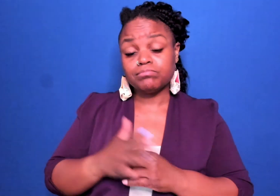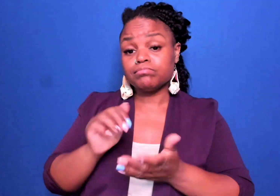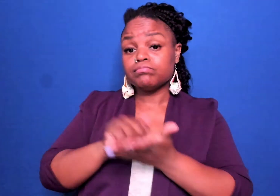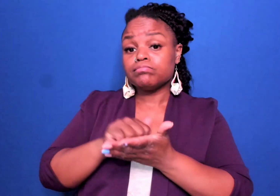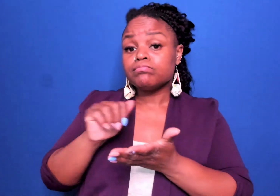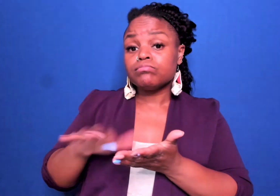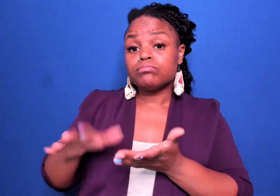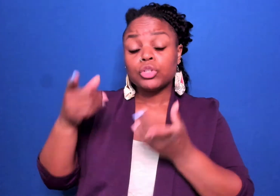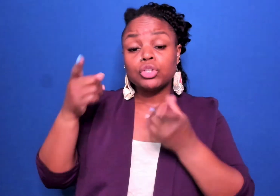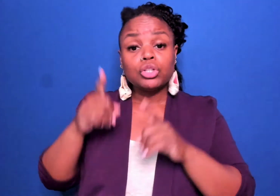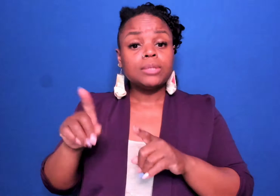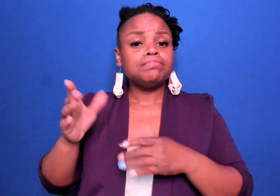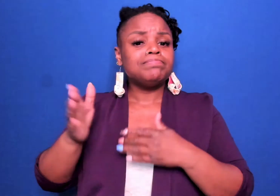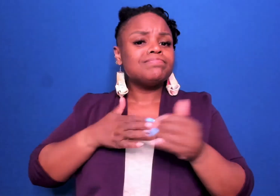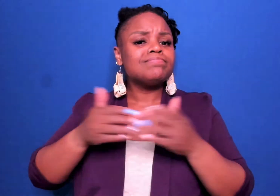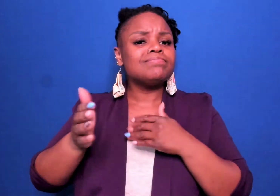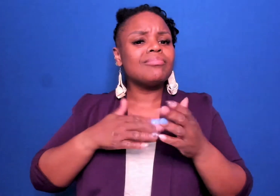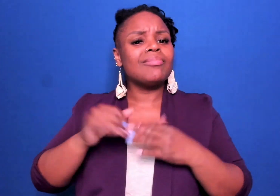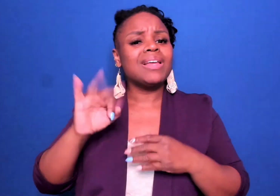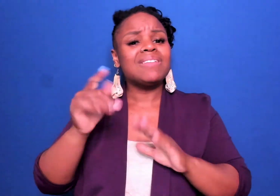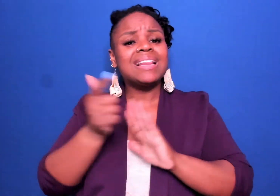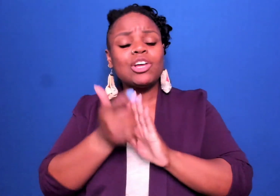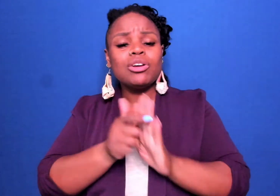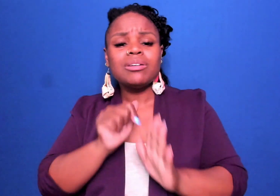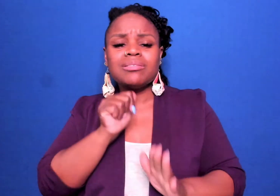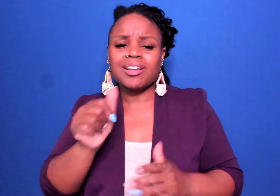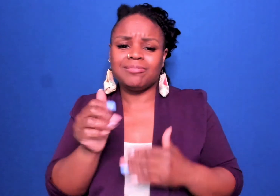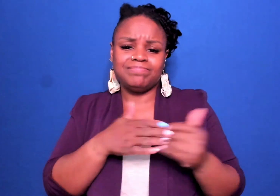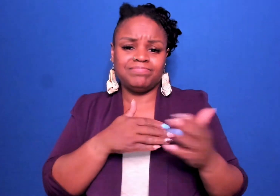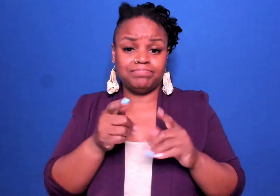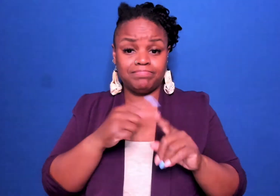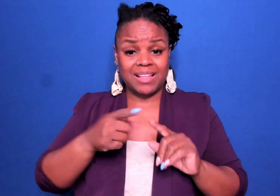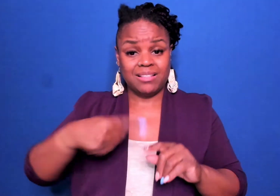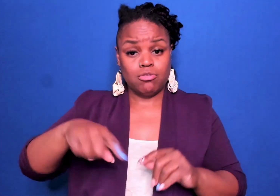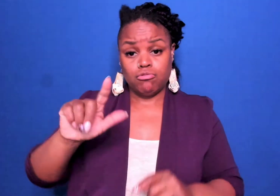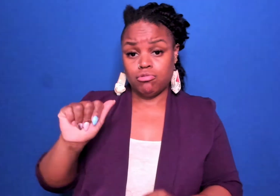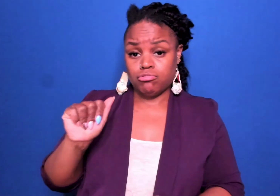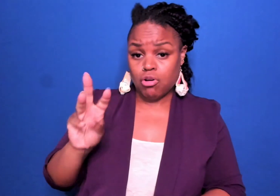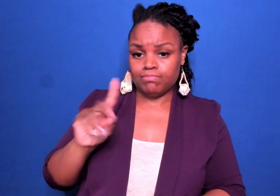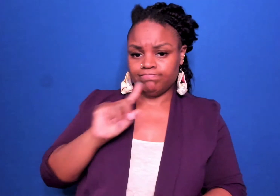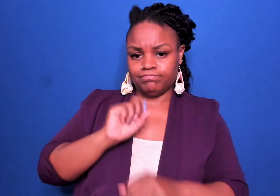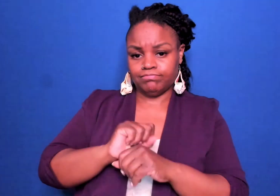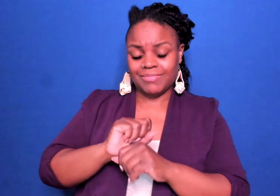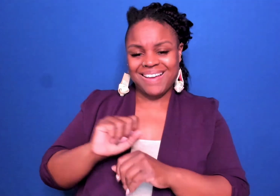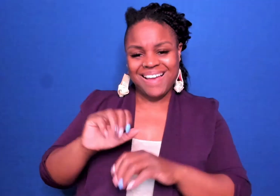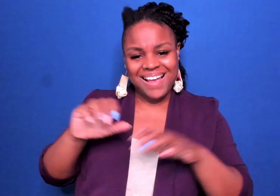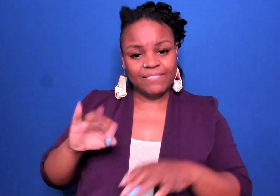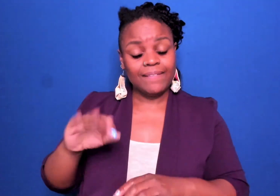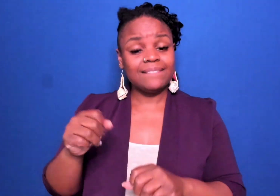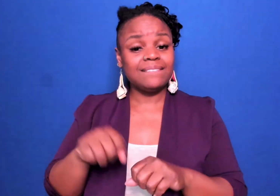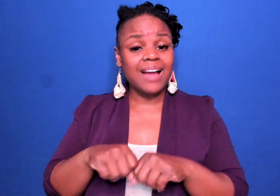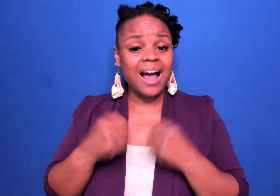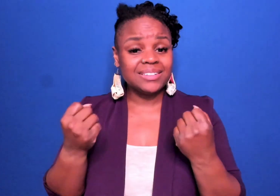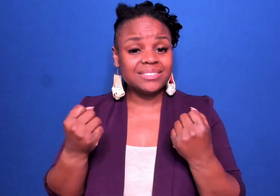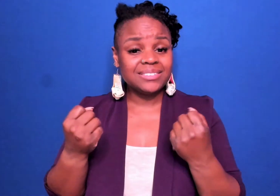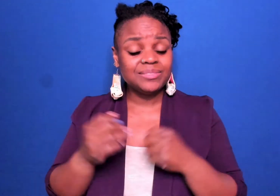Abortions will occur regardless of whether they are legal or not, but these laws are an act of violence.